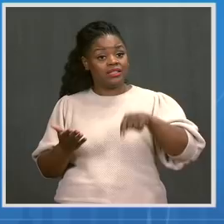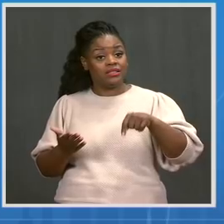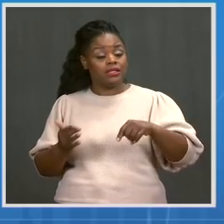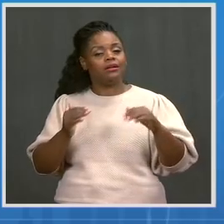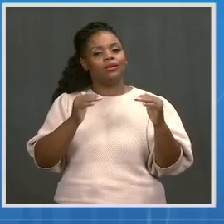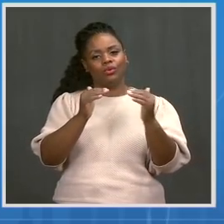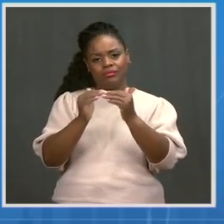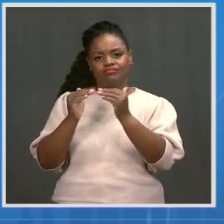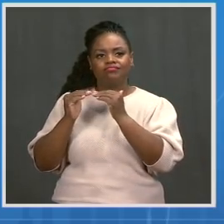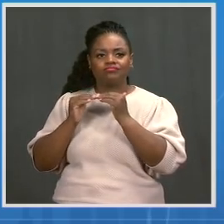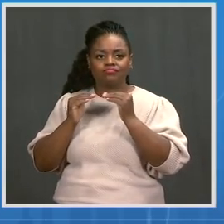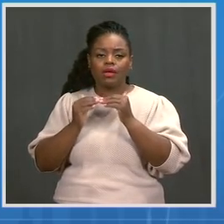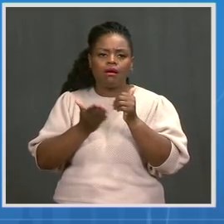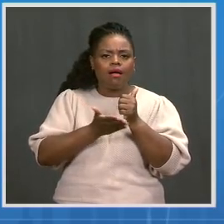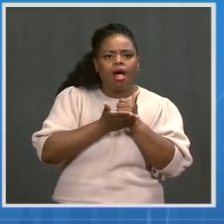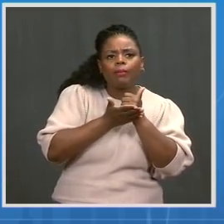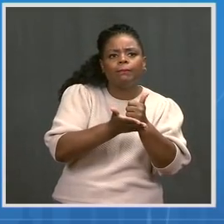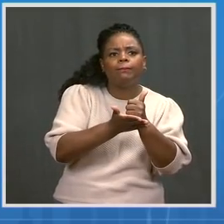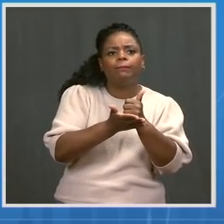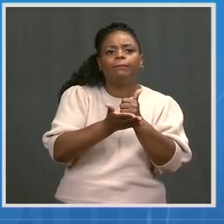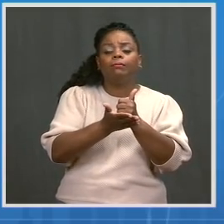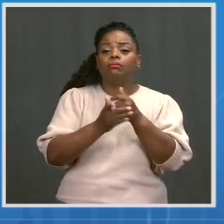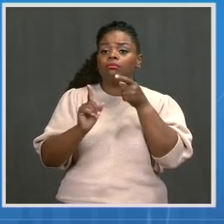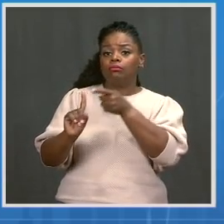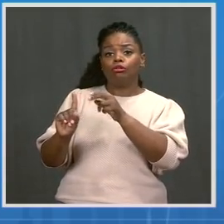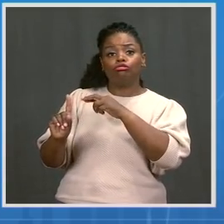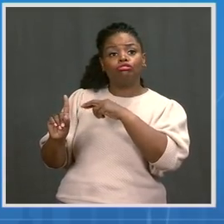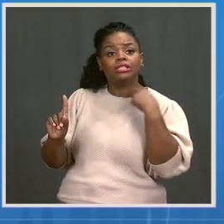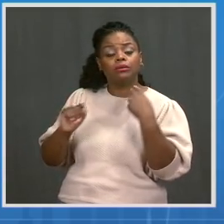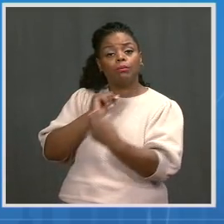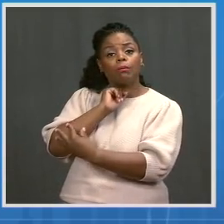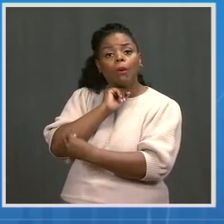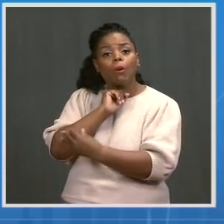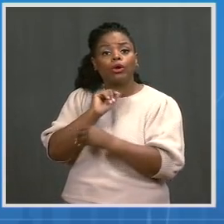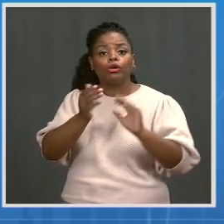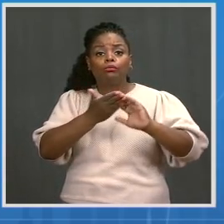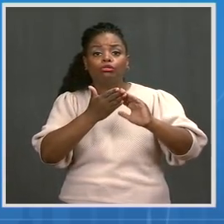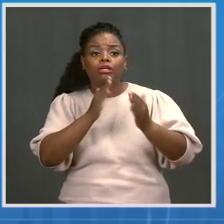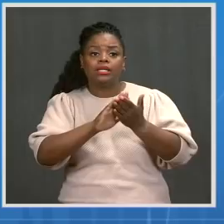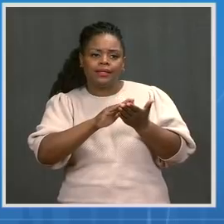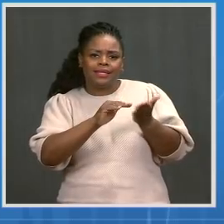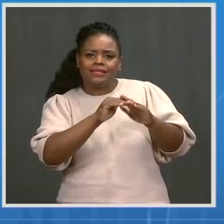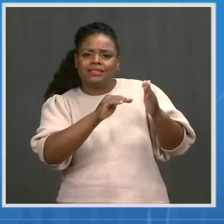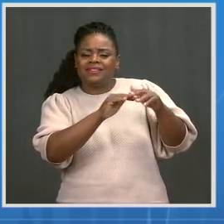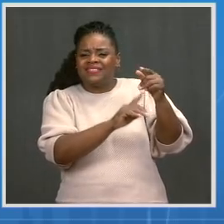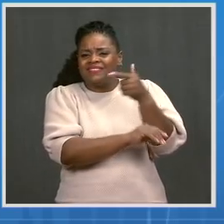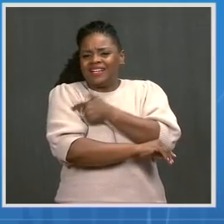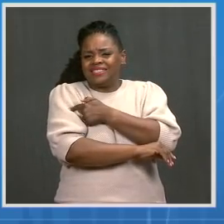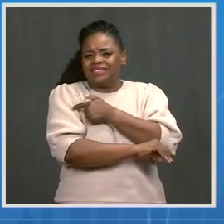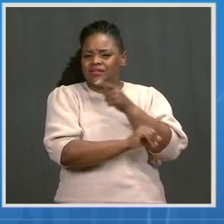and hard-hit communities drive up vaccination rates. We want every American in every community